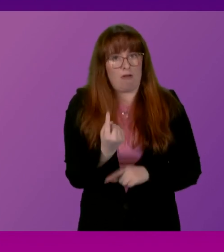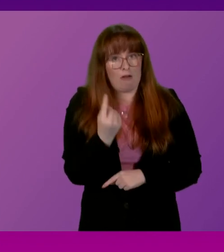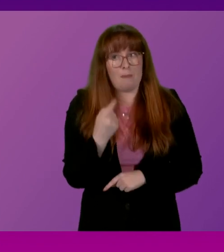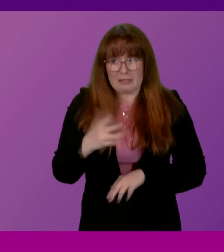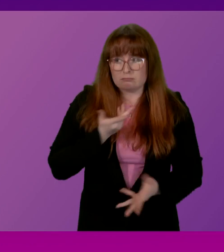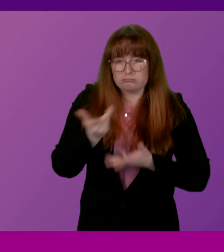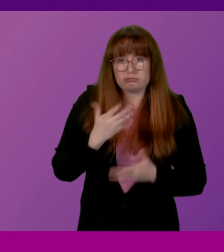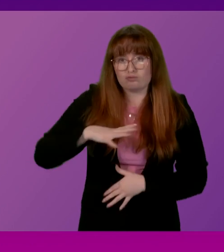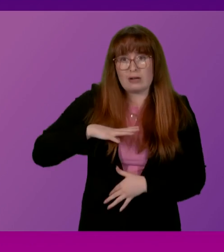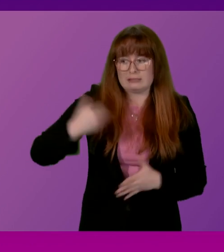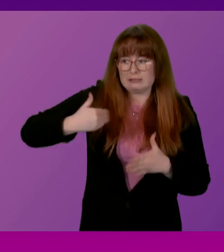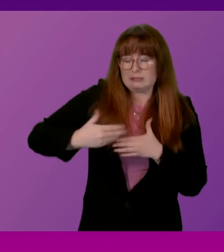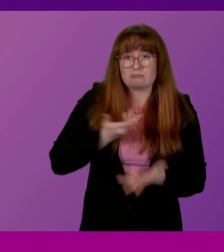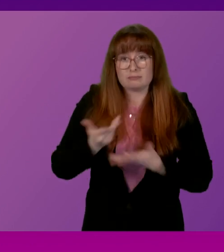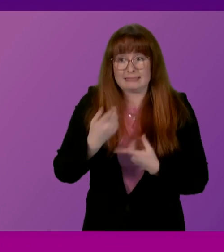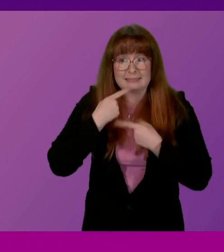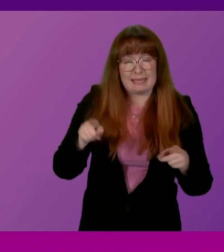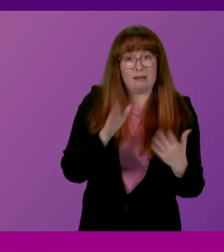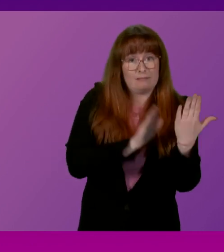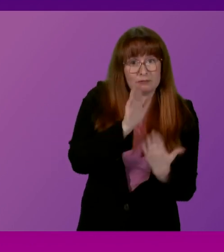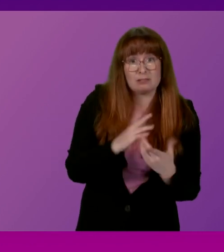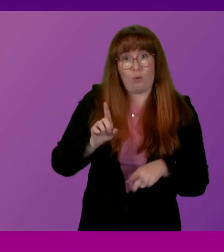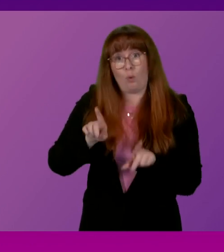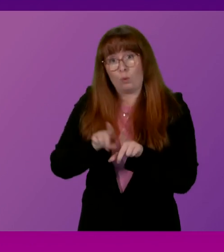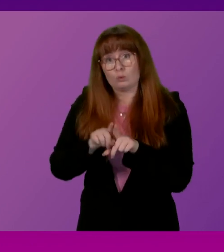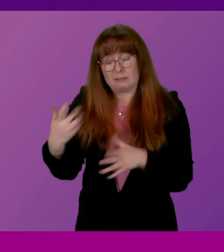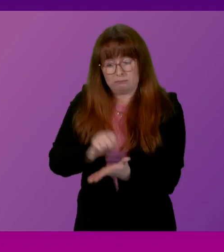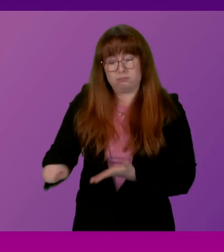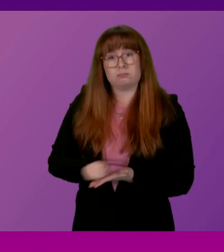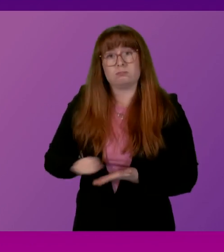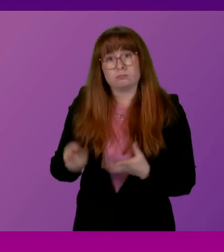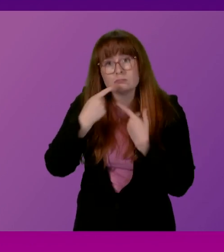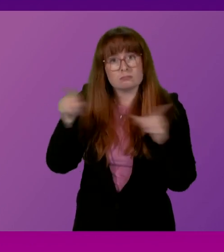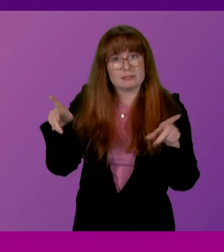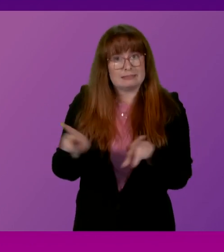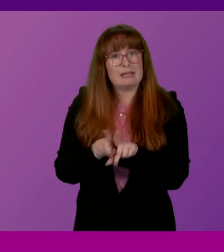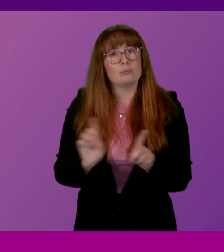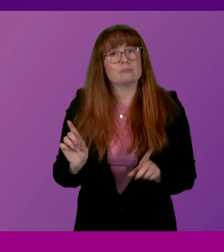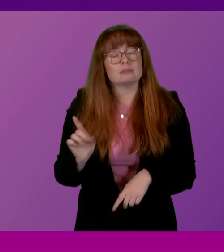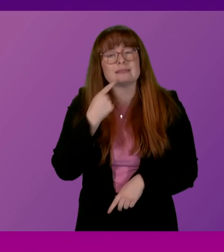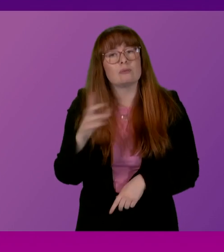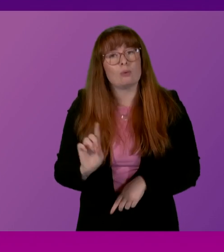has communicated this face to face and in writing—he has made it abundantly clear